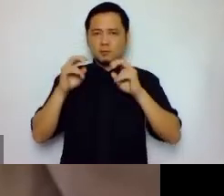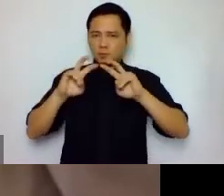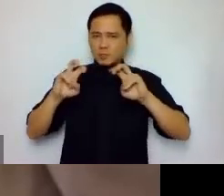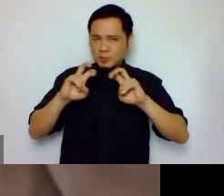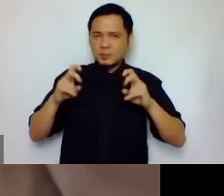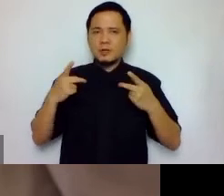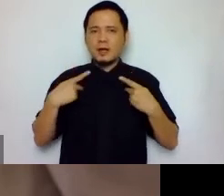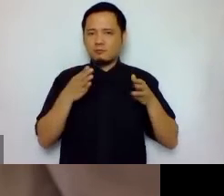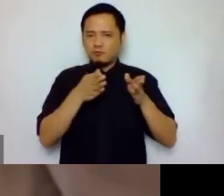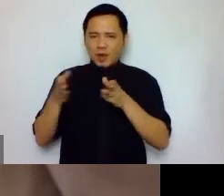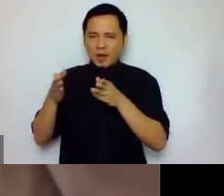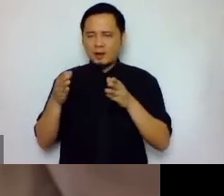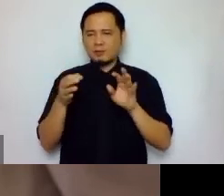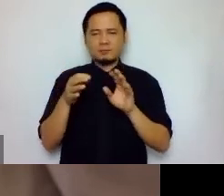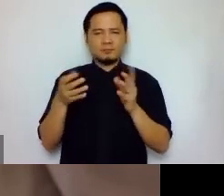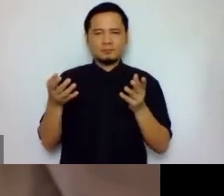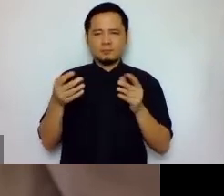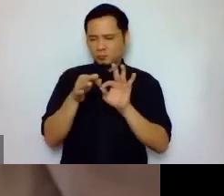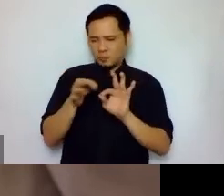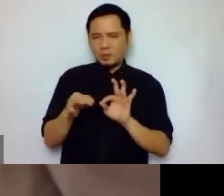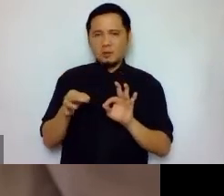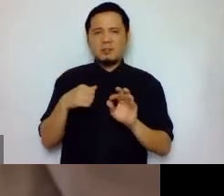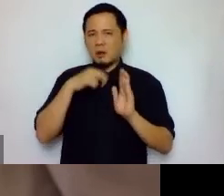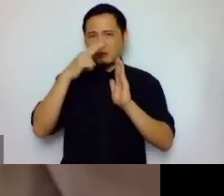I won’t read it today. Instead, I will show you the films.